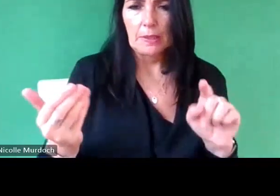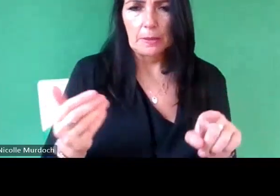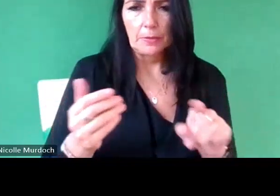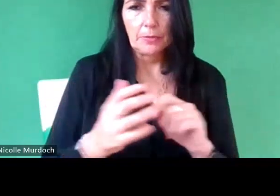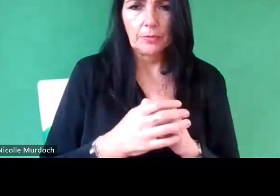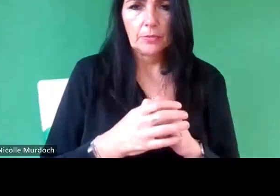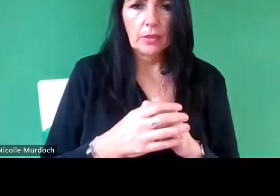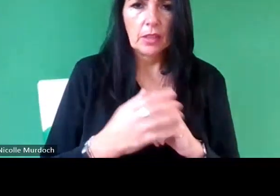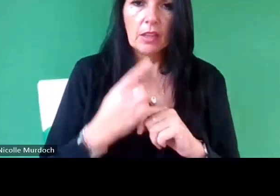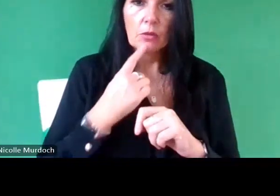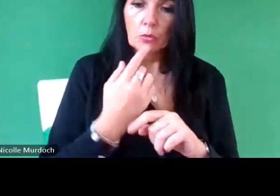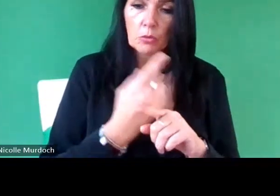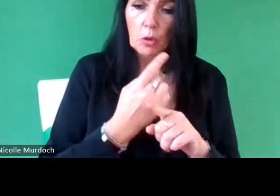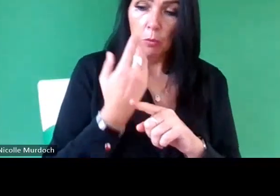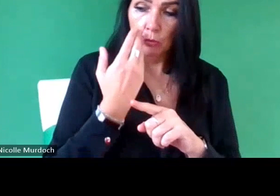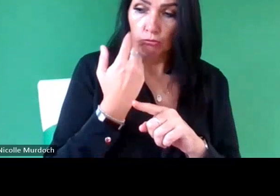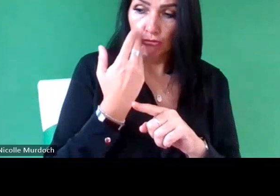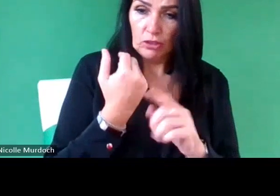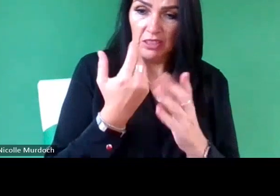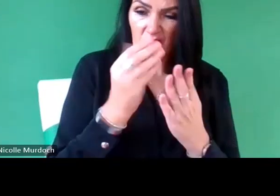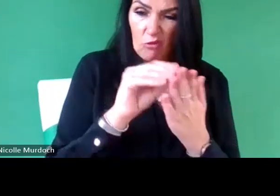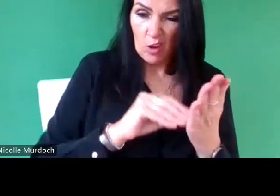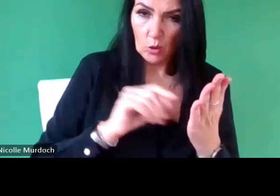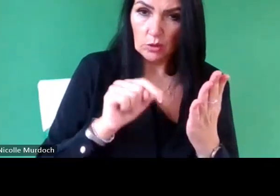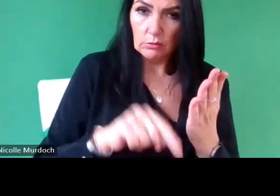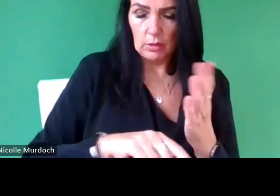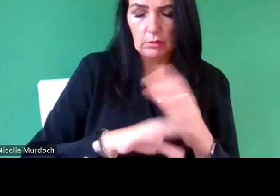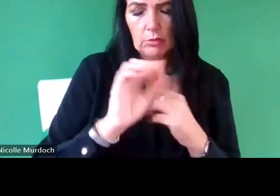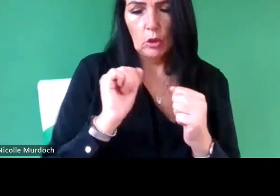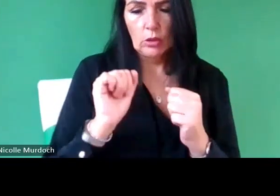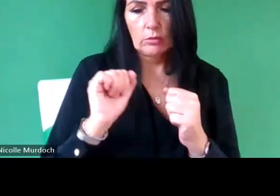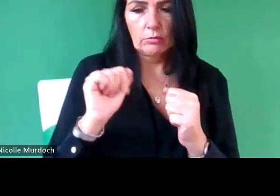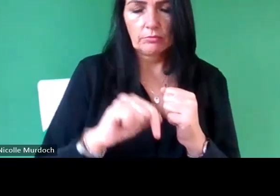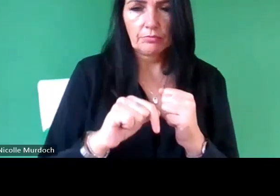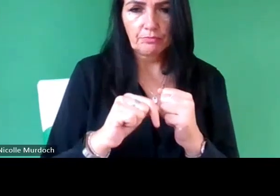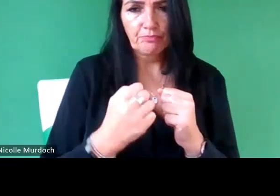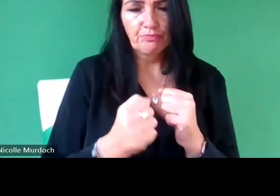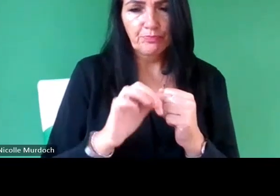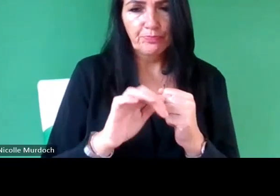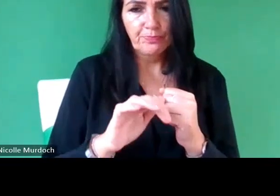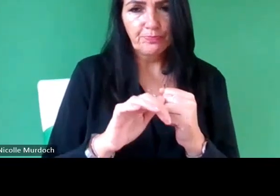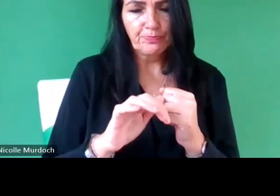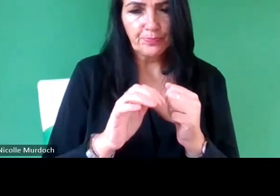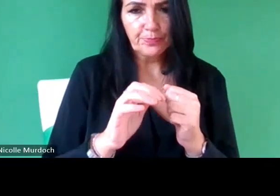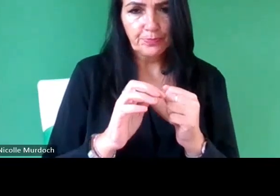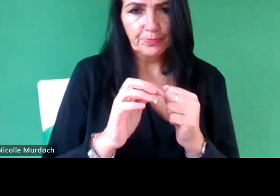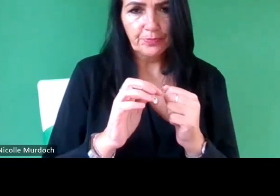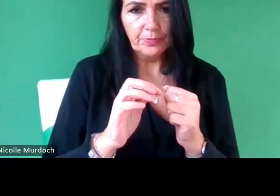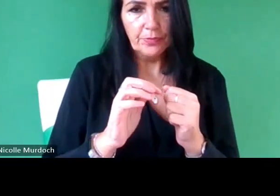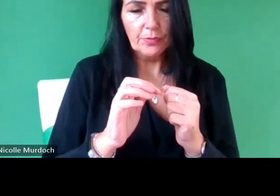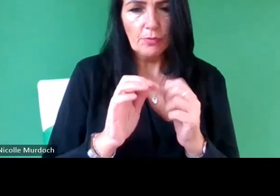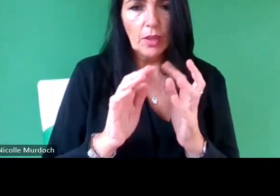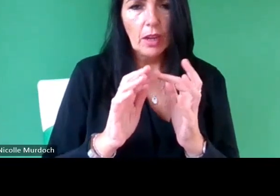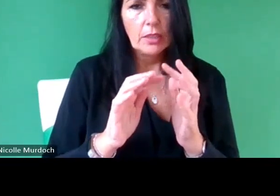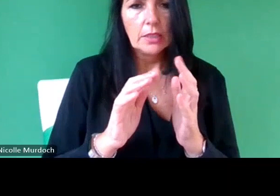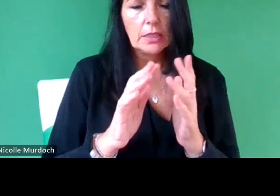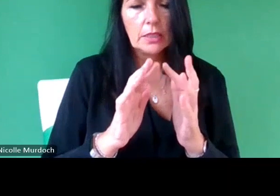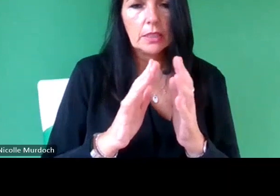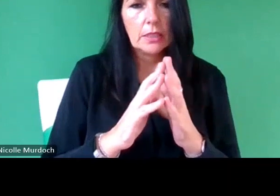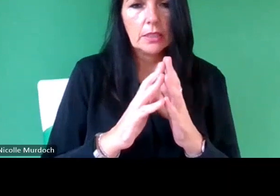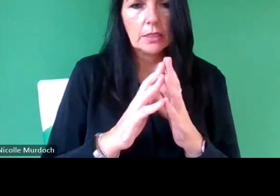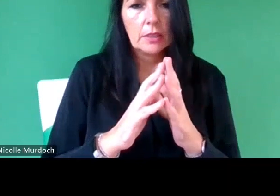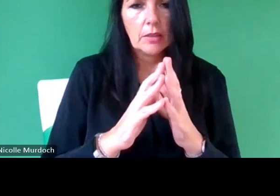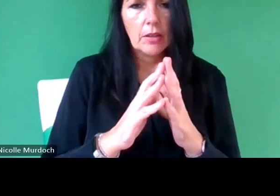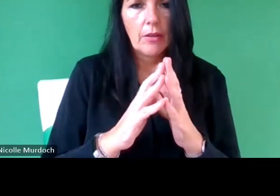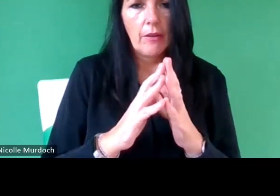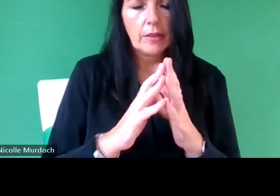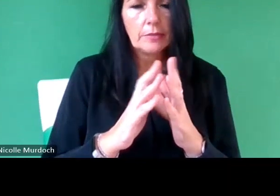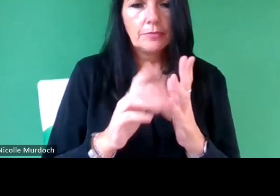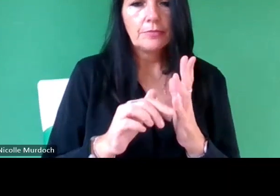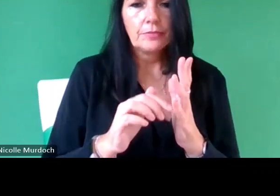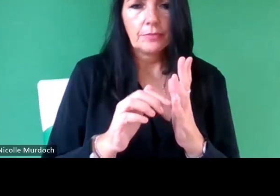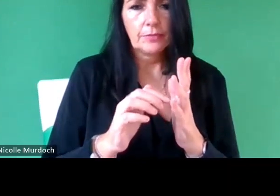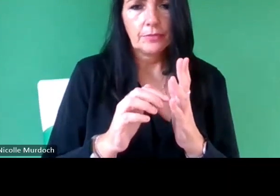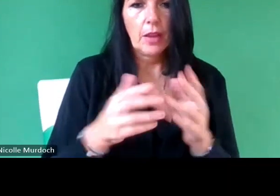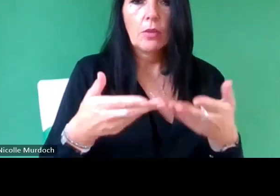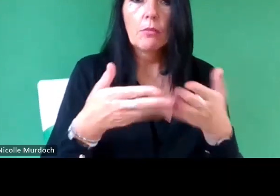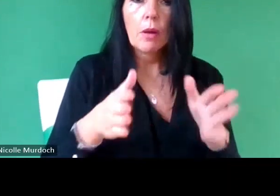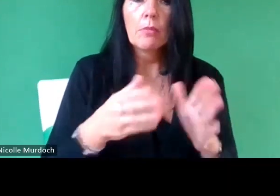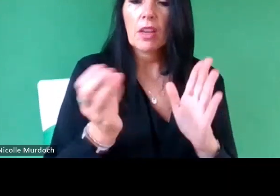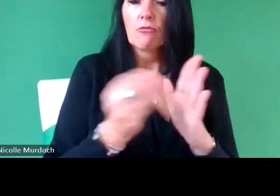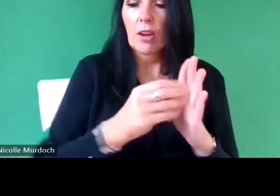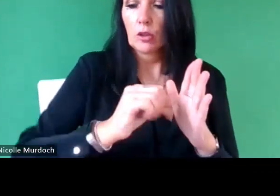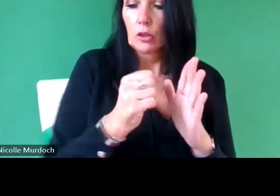records so in in in Scotland we have the um the public record Scotland act um which U was